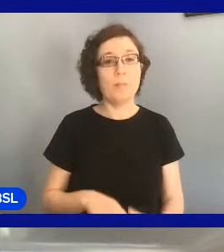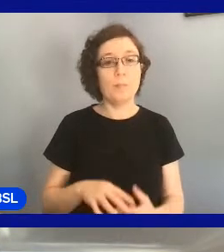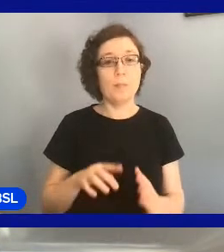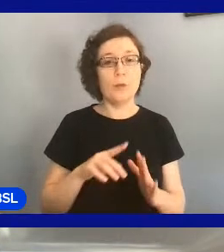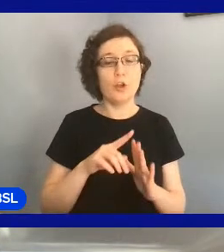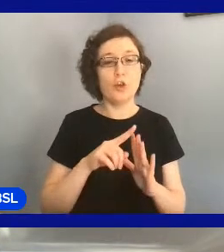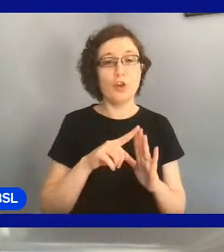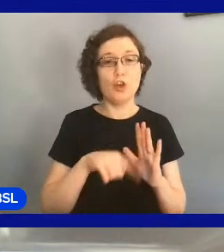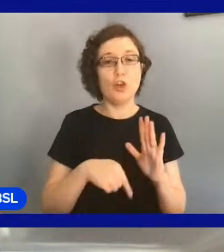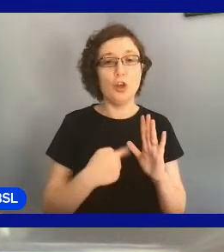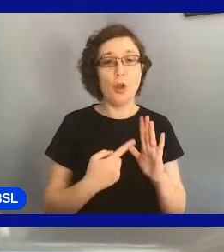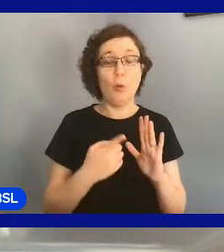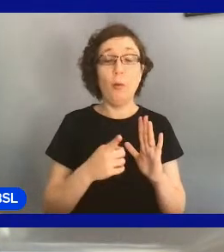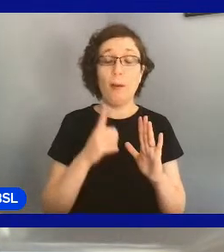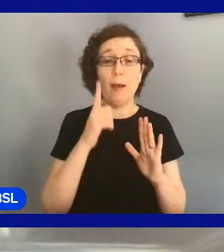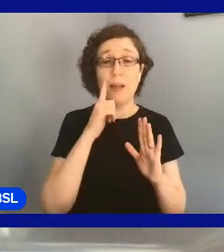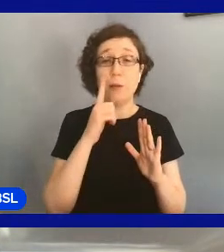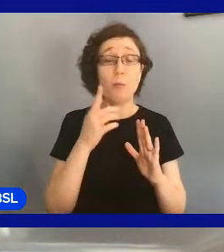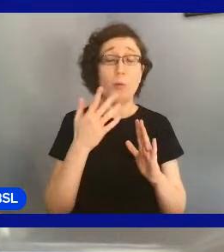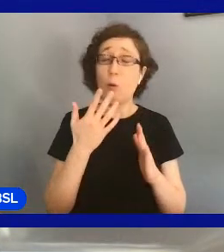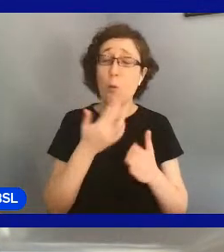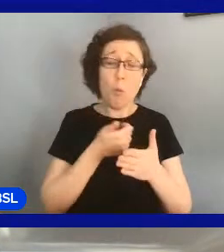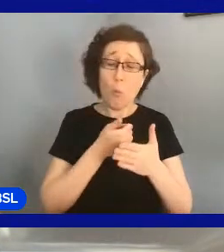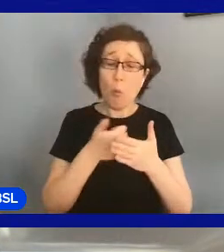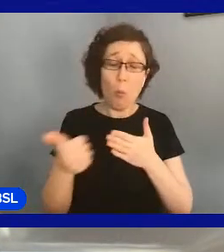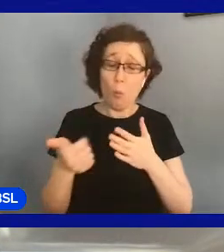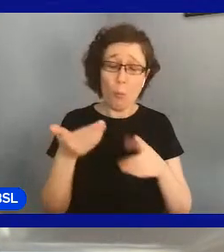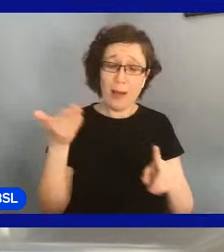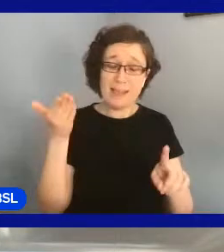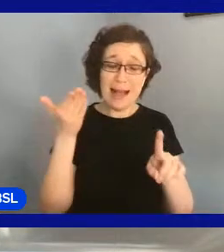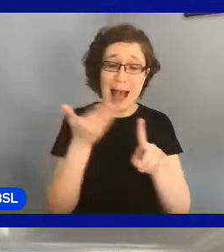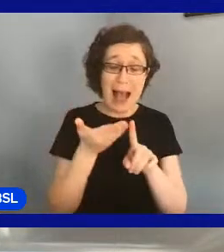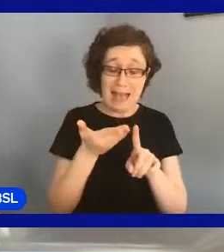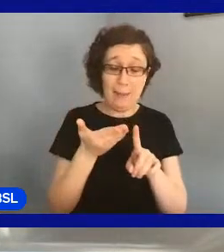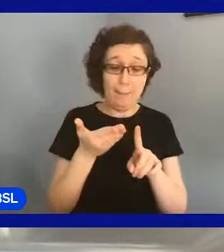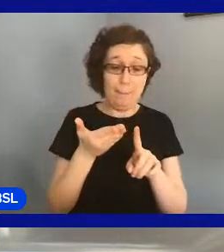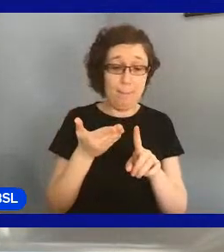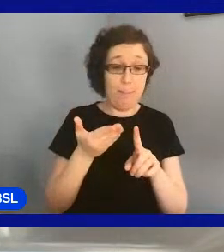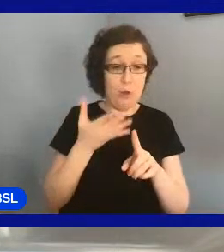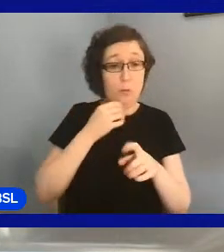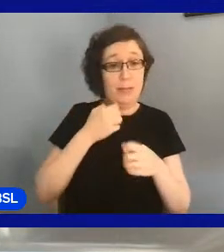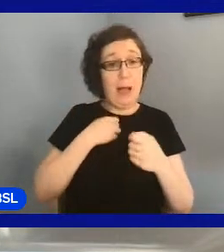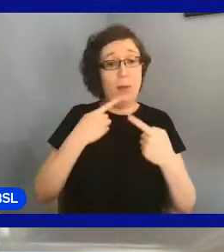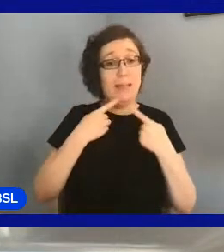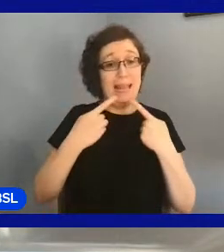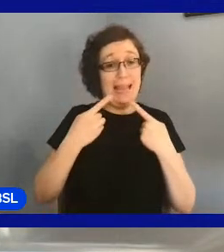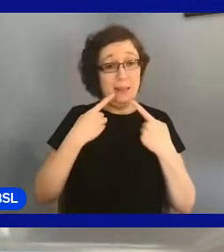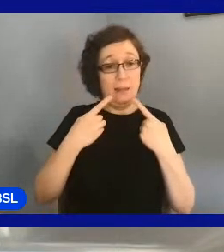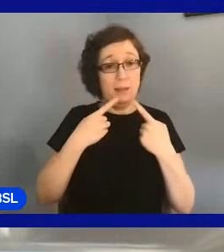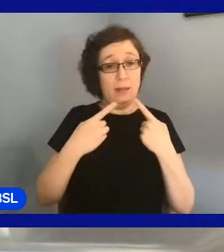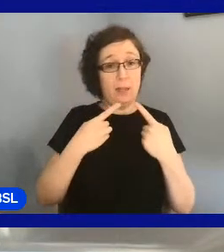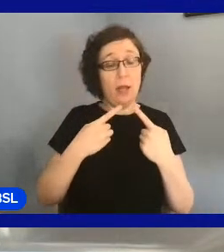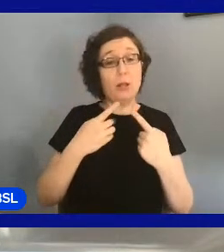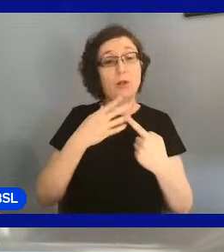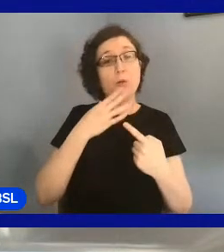We have always had the plan with our data set to go through a platform like wheel map which provides